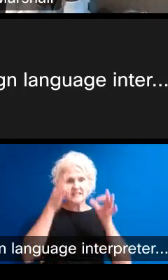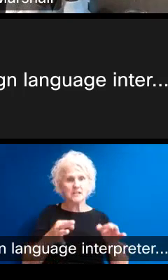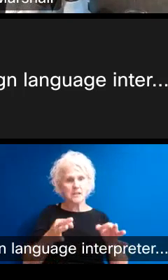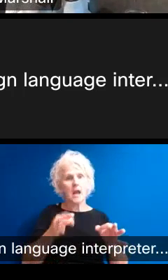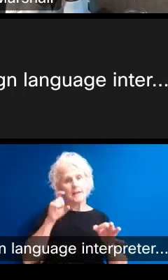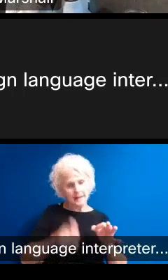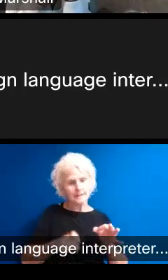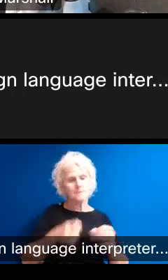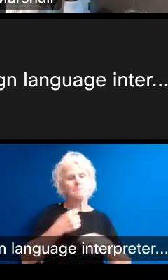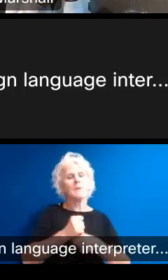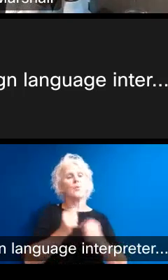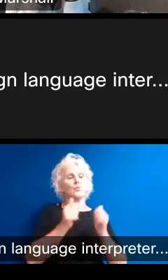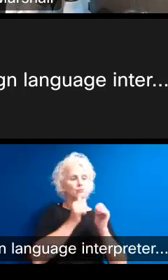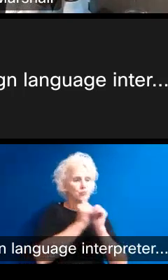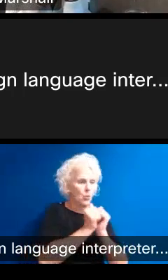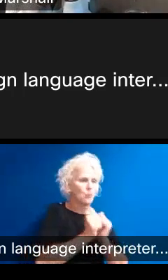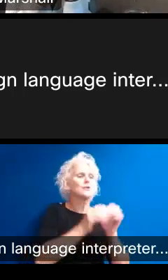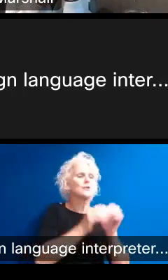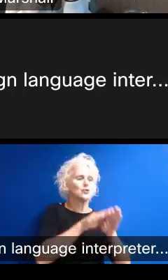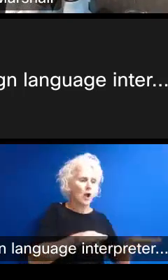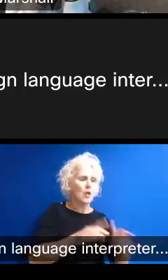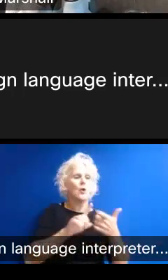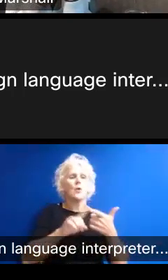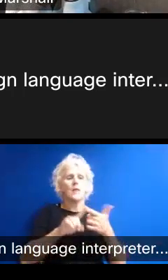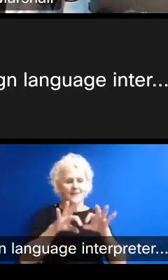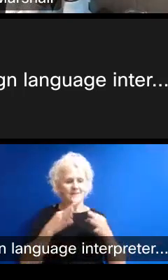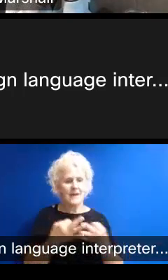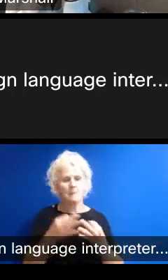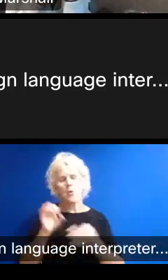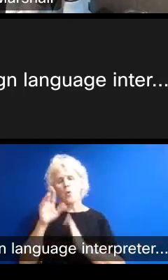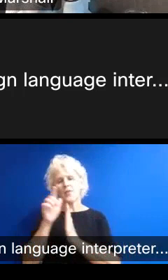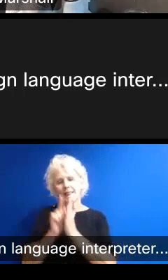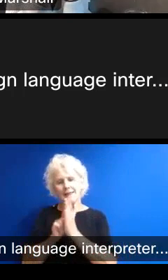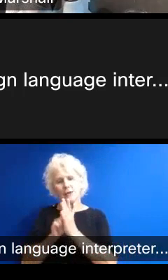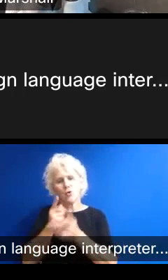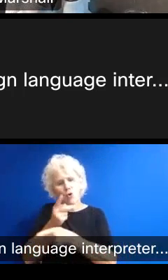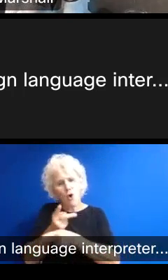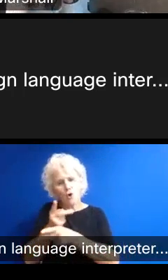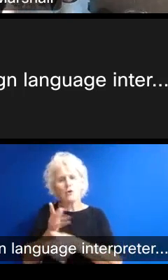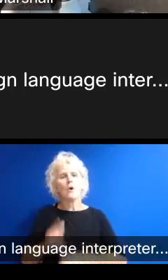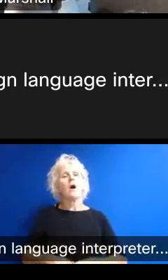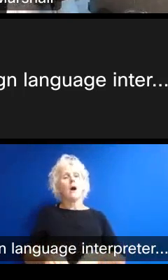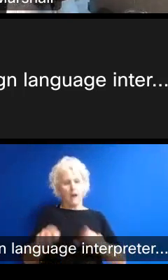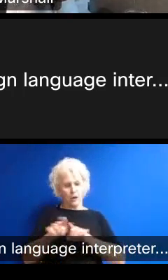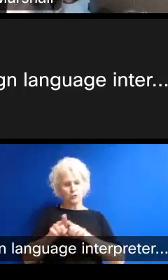with the family or legal guardian and the case manager, and to look at the lower end